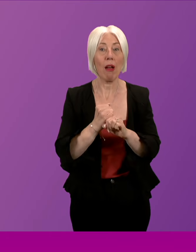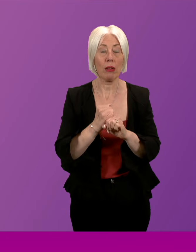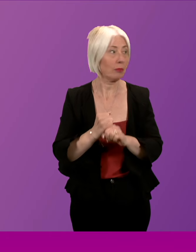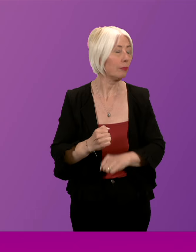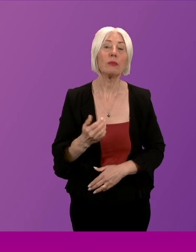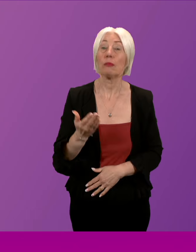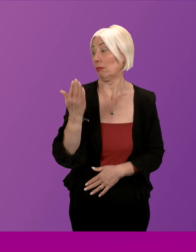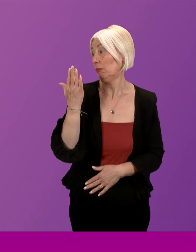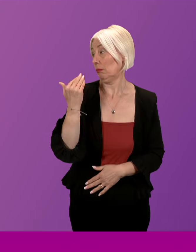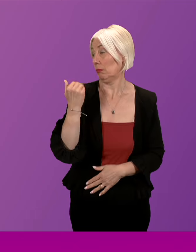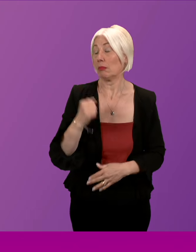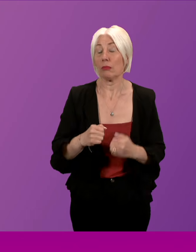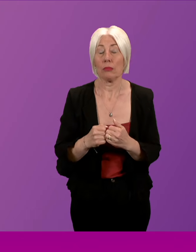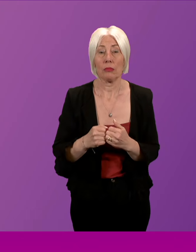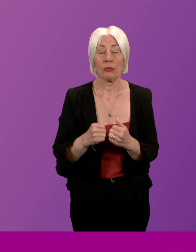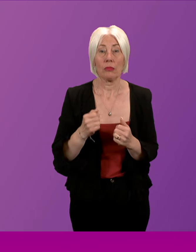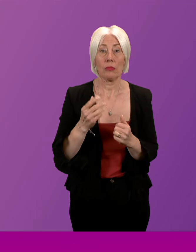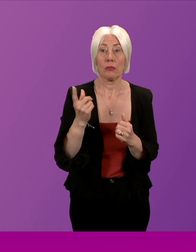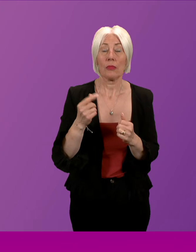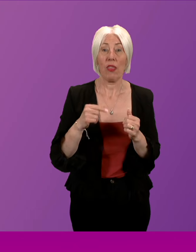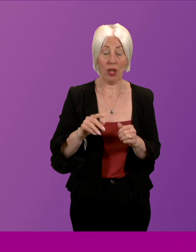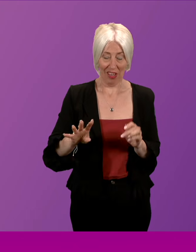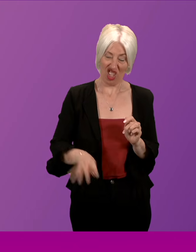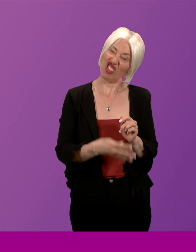In recent days, many members of the tartan army have reported that they have suddenly